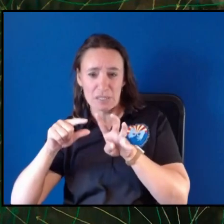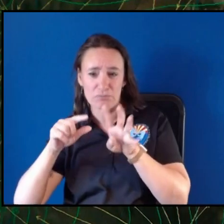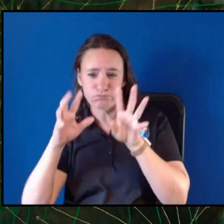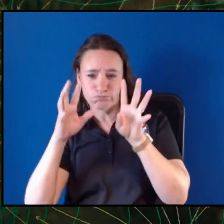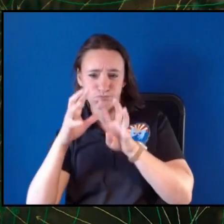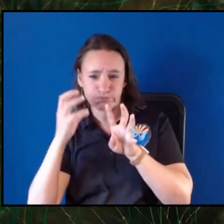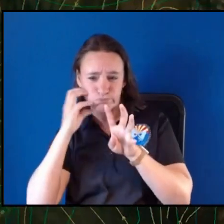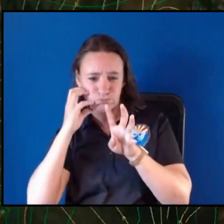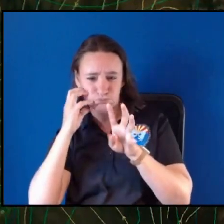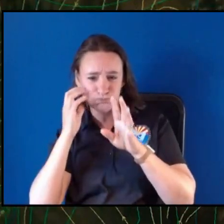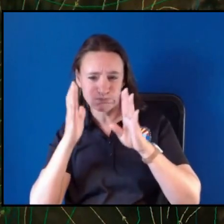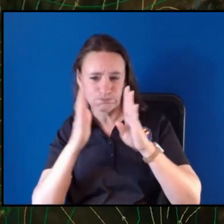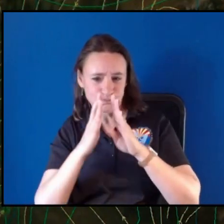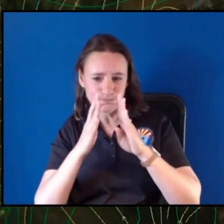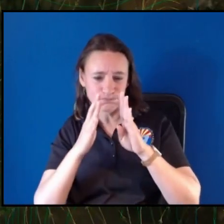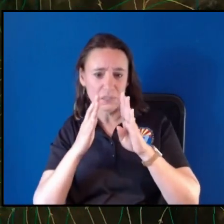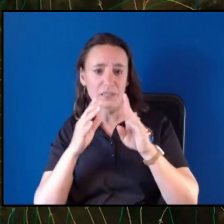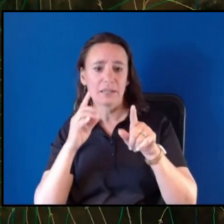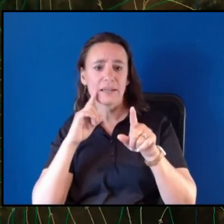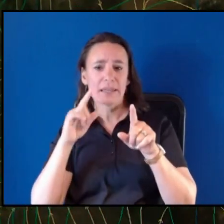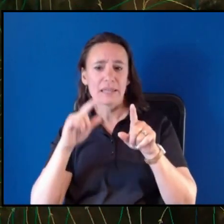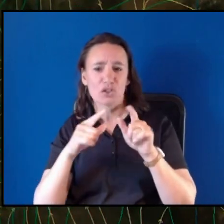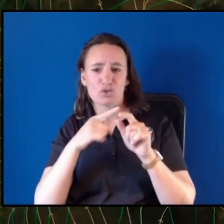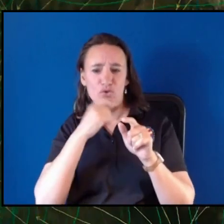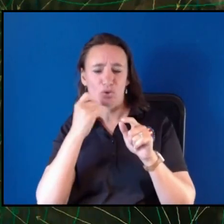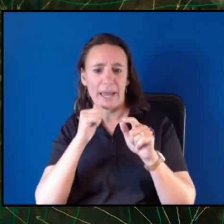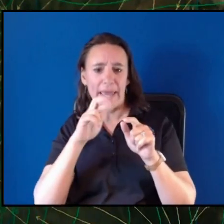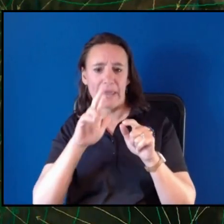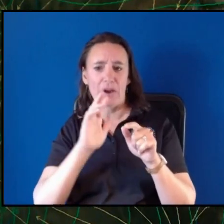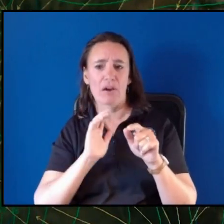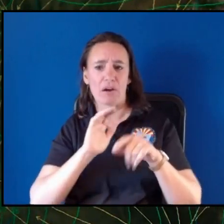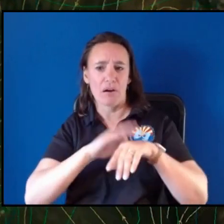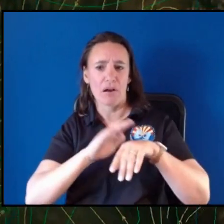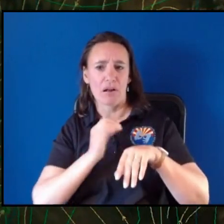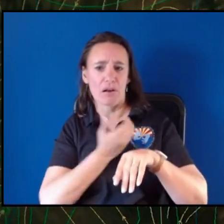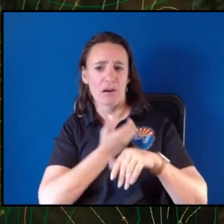gradient with dry air over our area and more moist air just to our east.